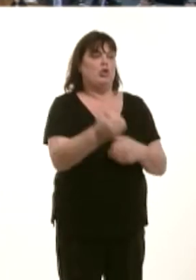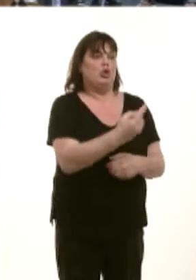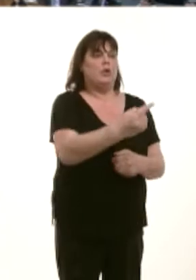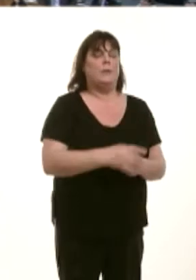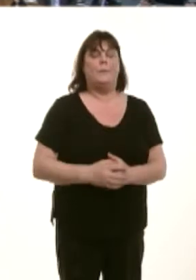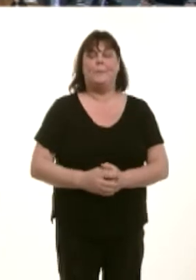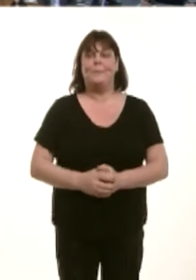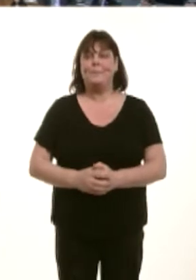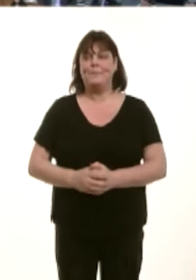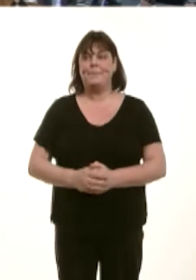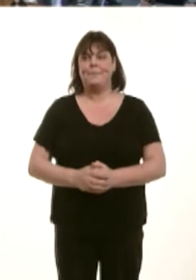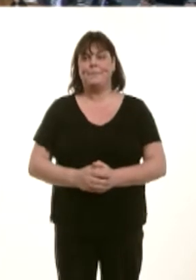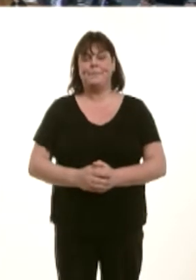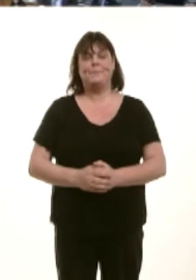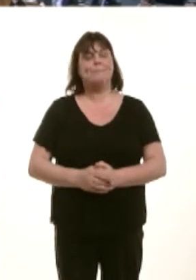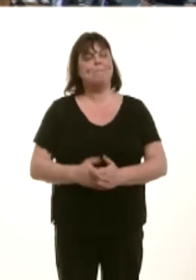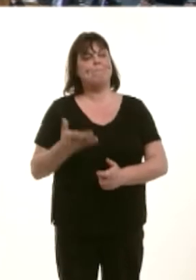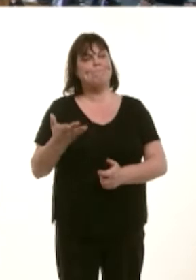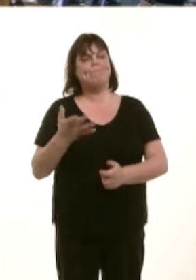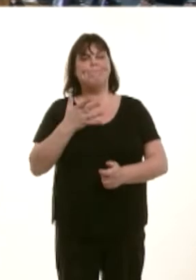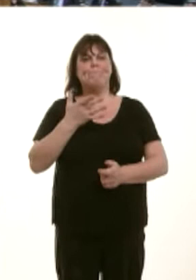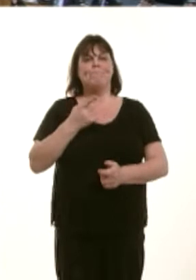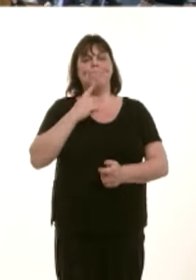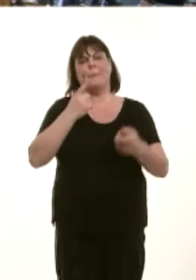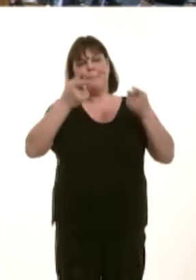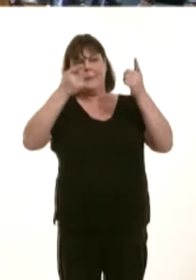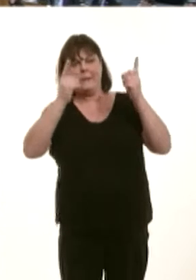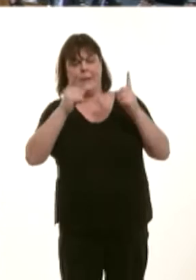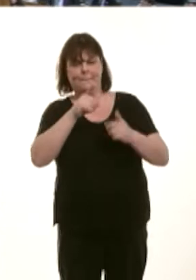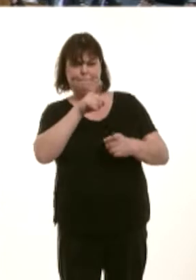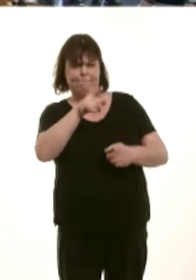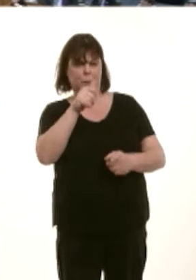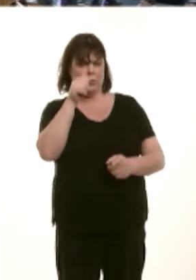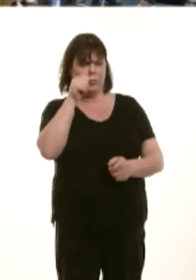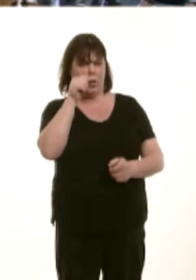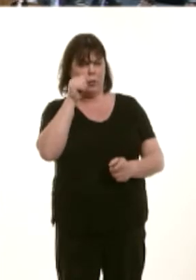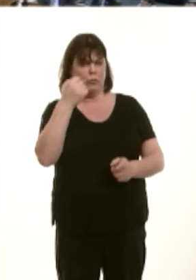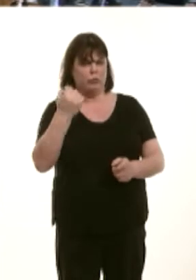Llyr Gruffydd: You will also be aware, First Minister, I am sure, that the Environment,